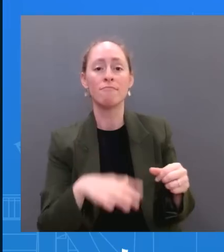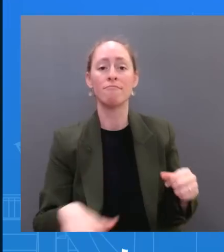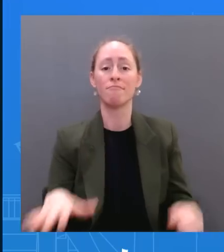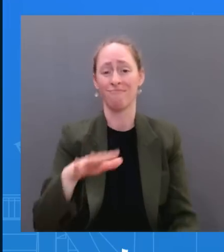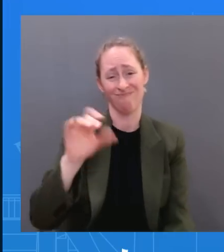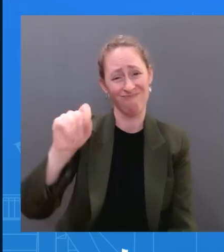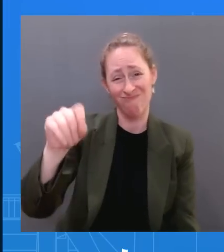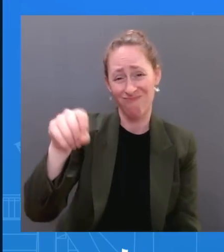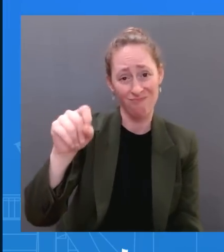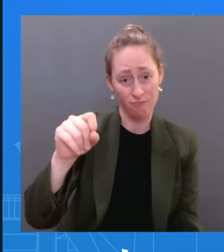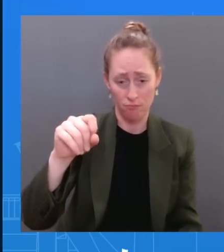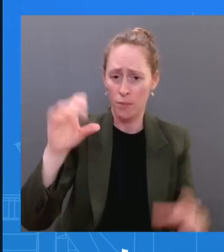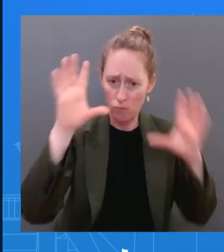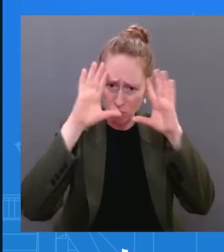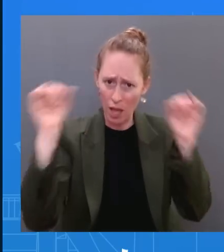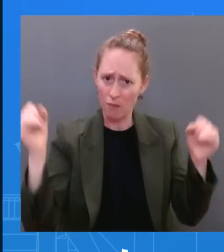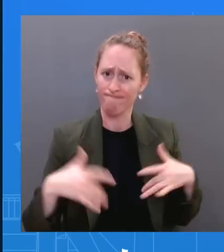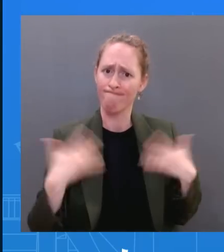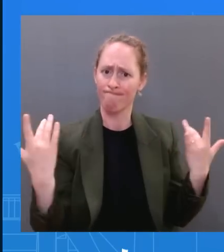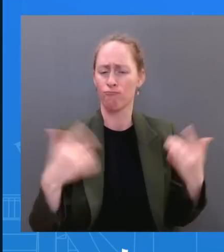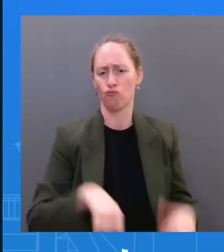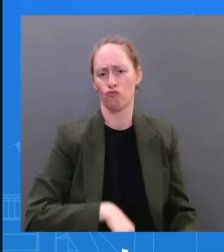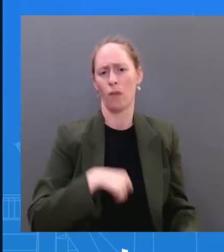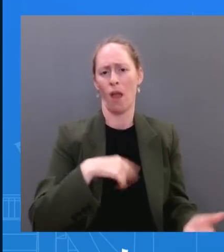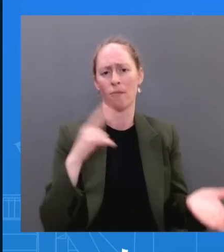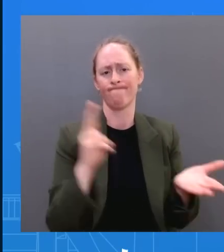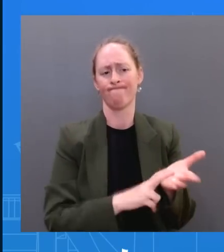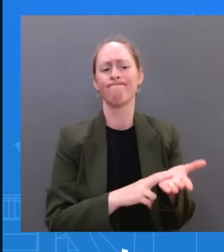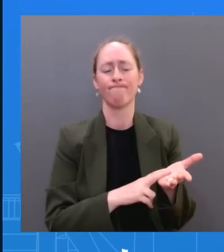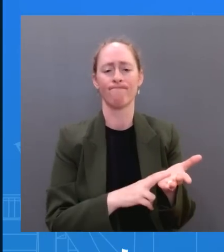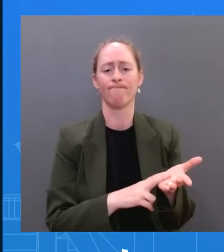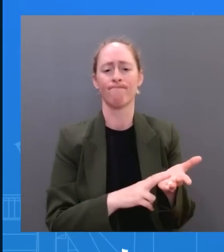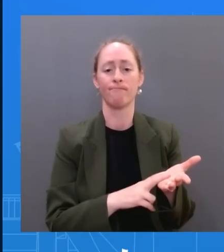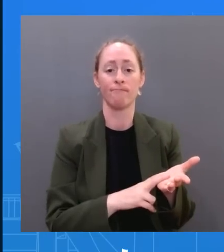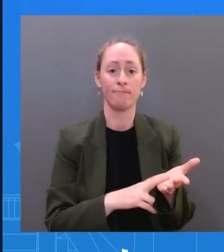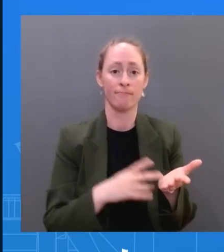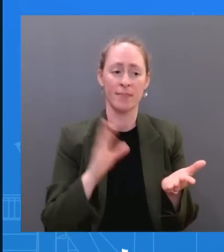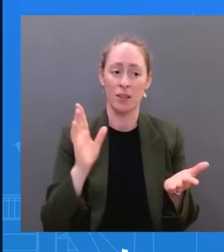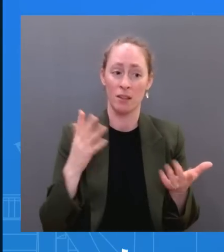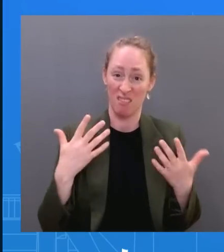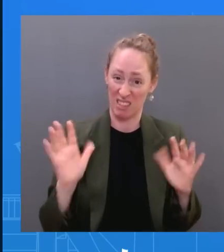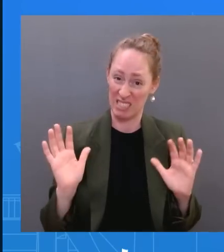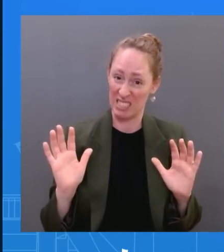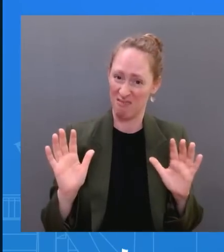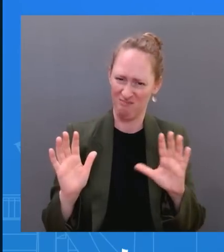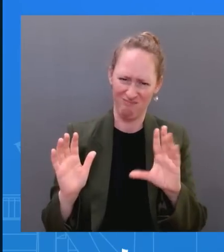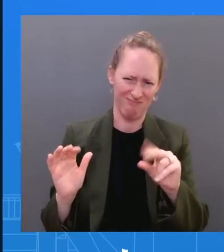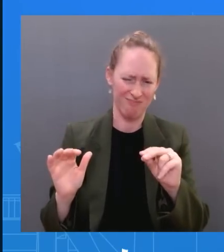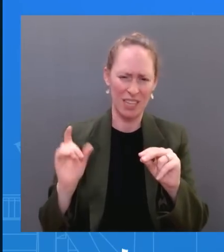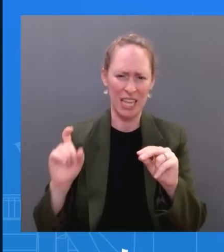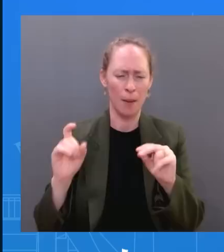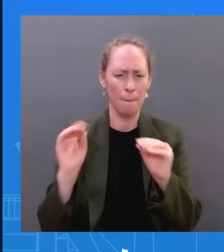he understand that more can be done. He spoke about that in his speech today -- in his remarks, specifically --